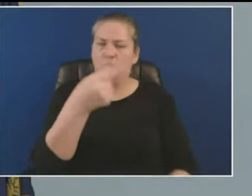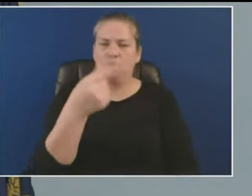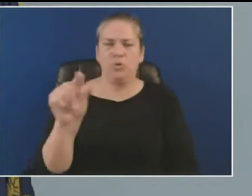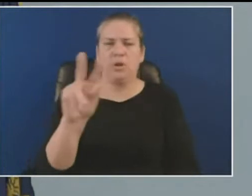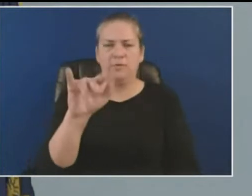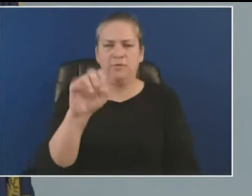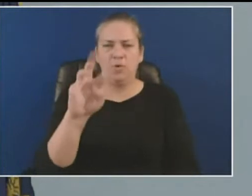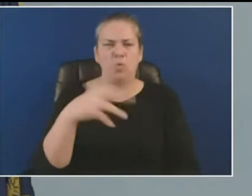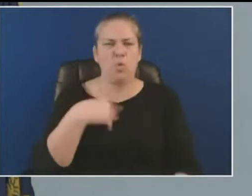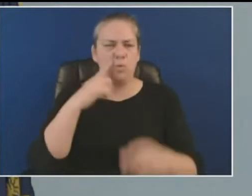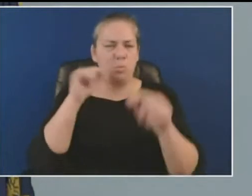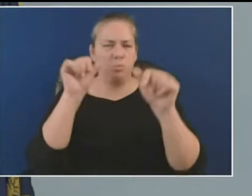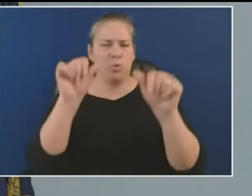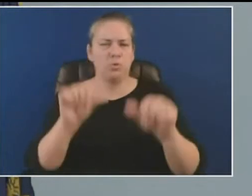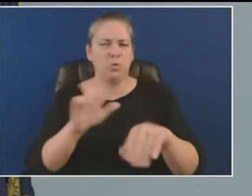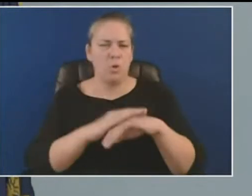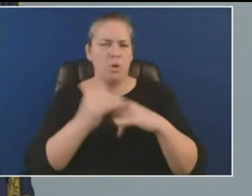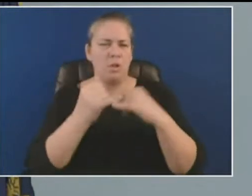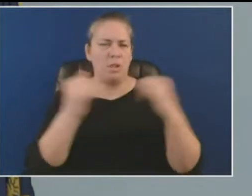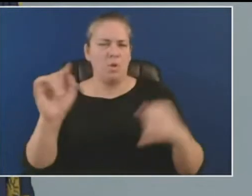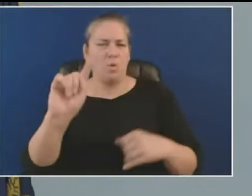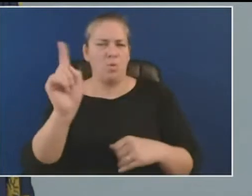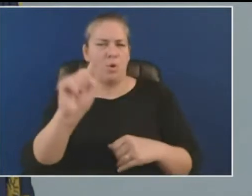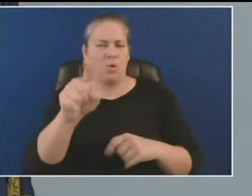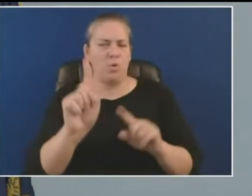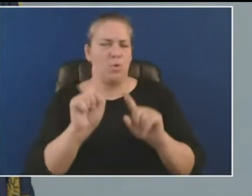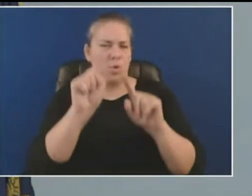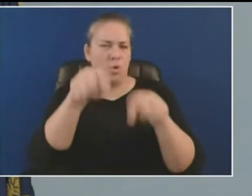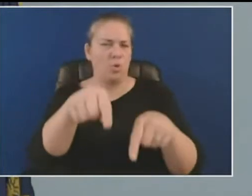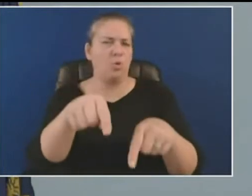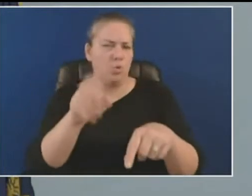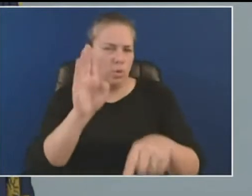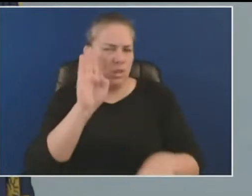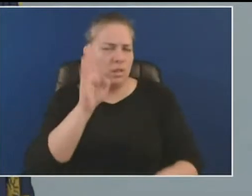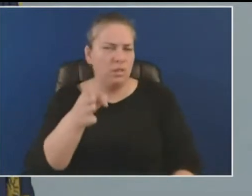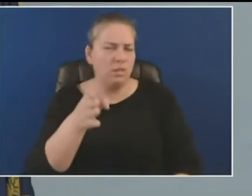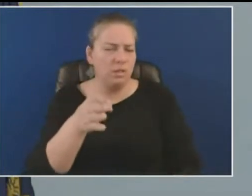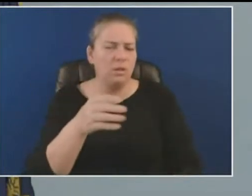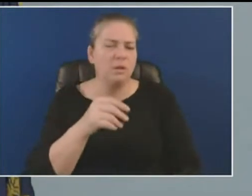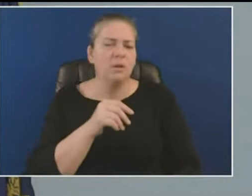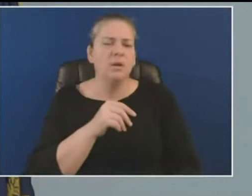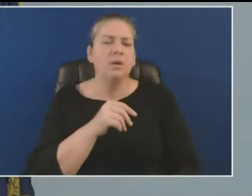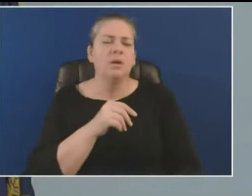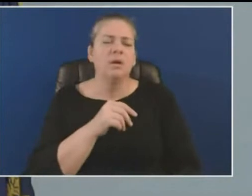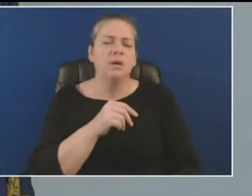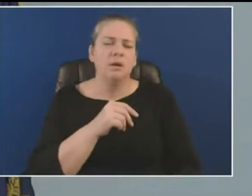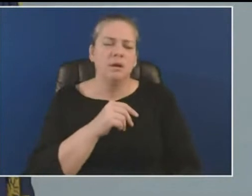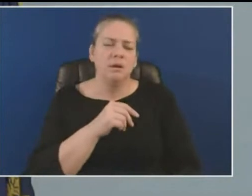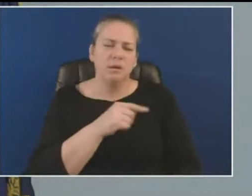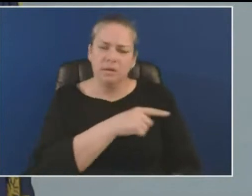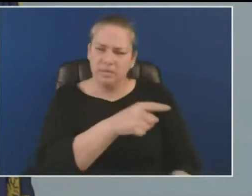where where there will be, but they're they're they're gathering and taking blood for Greenview Hospital